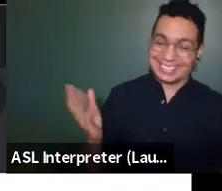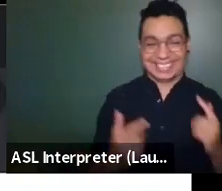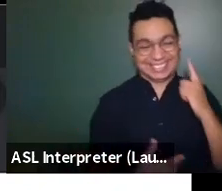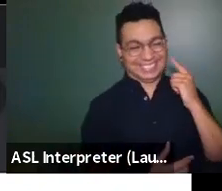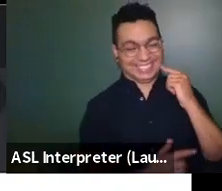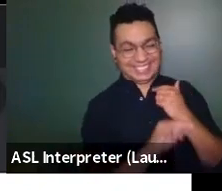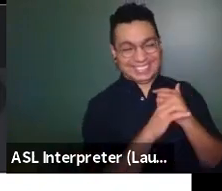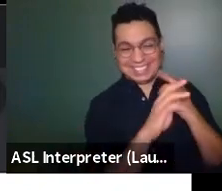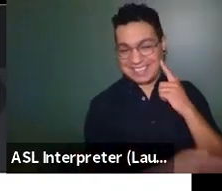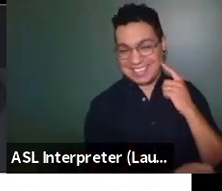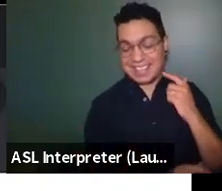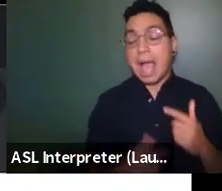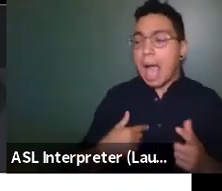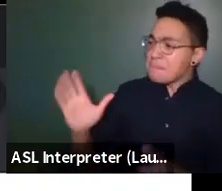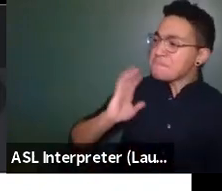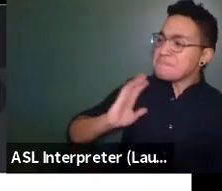ESD 112 - Katherine Livick: I have been a science teacher, actually, but it was a long time ago.